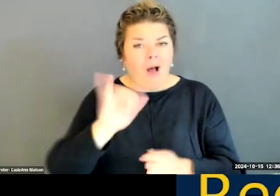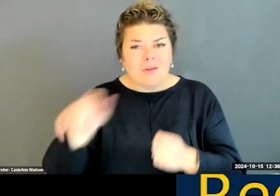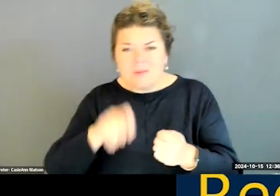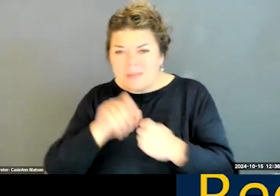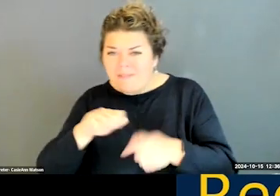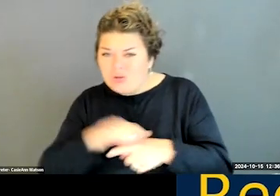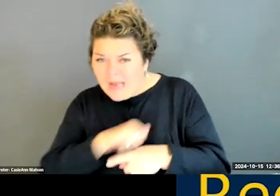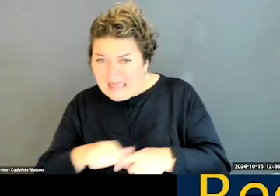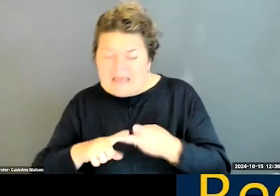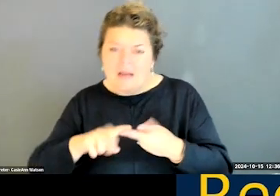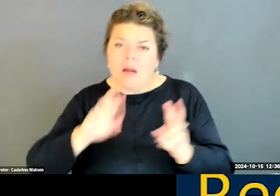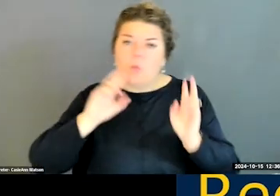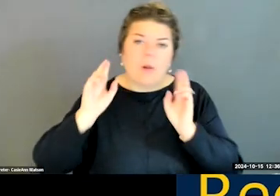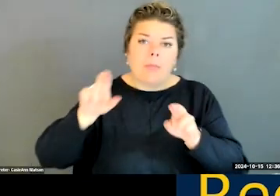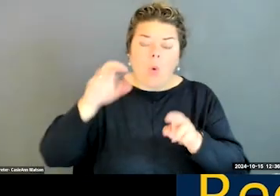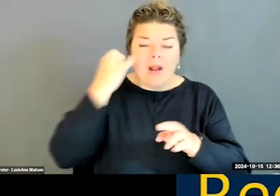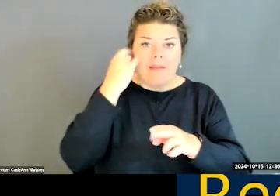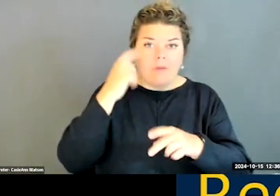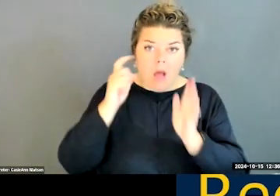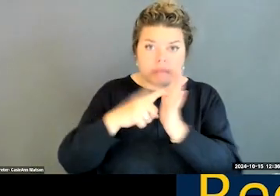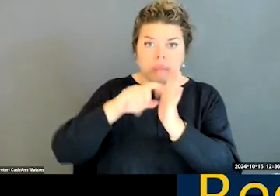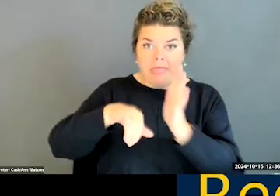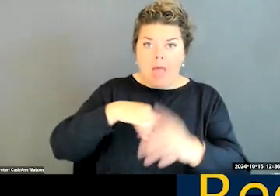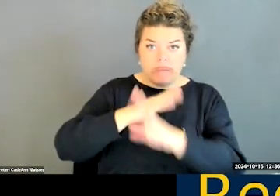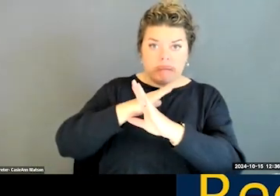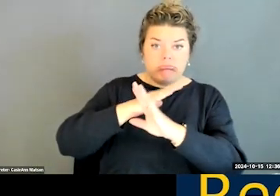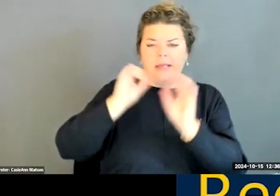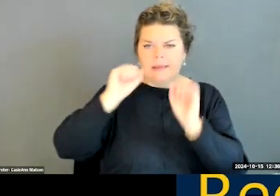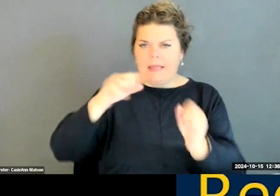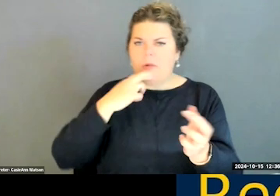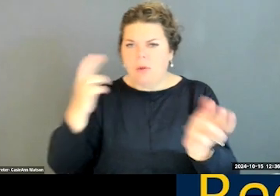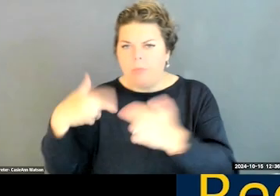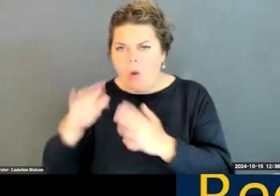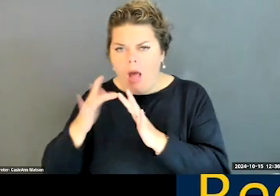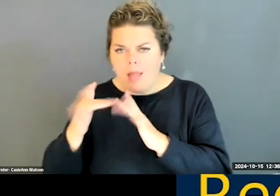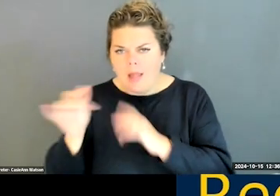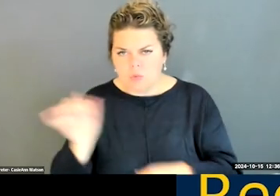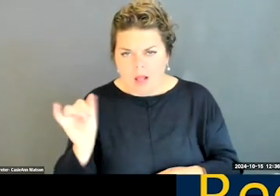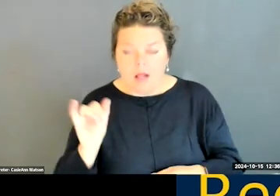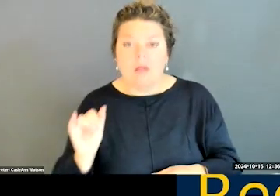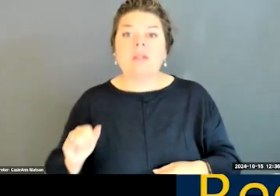or report barriers to access via our online form. When it comes to these workshops,